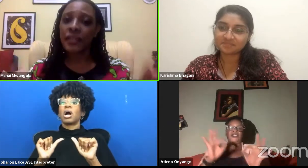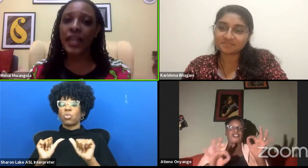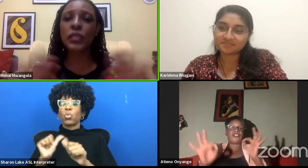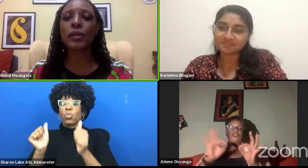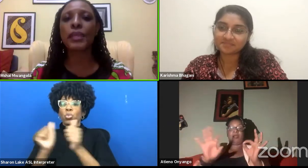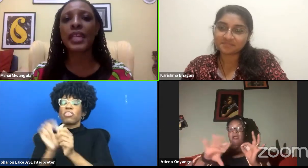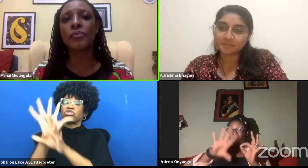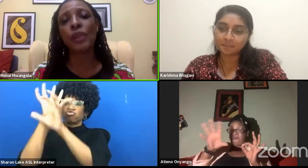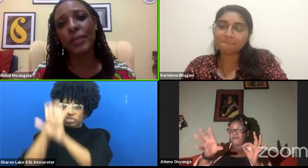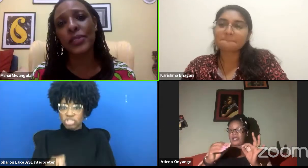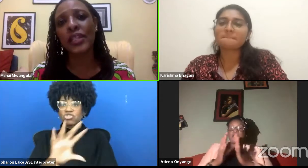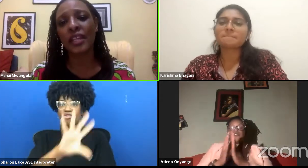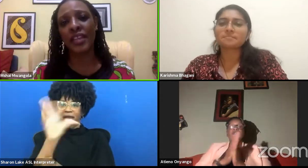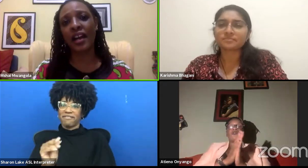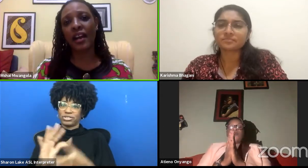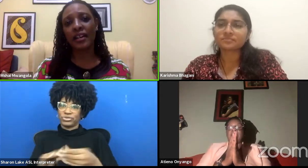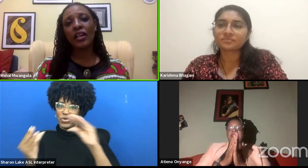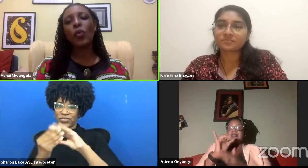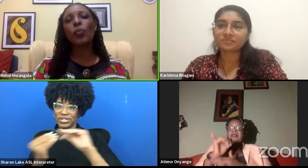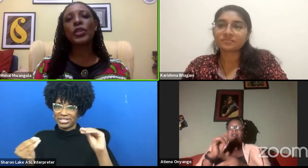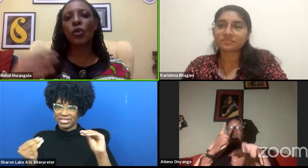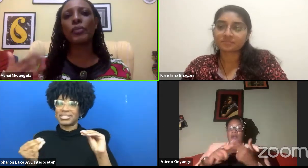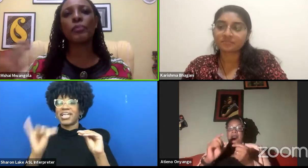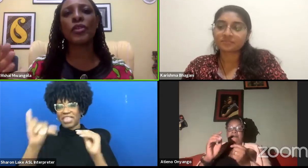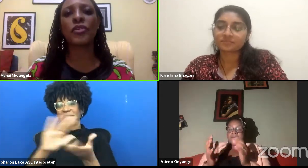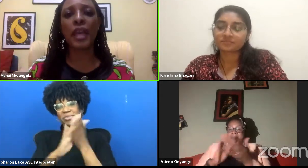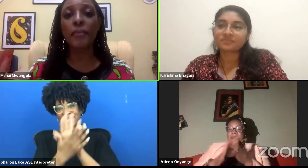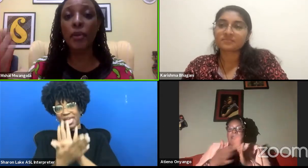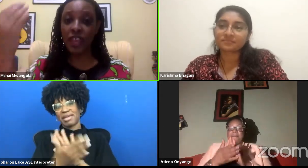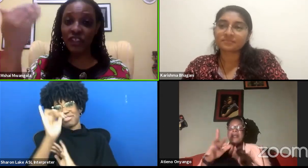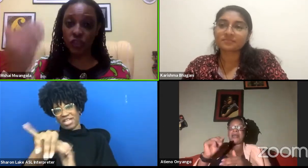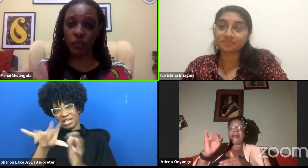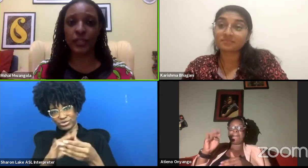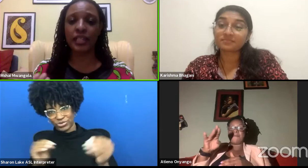And that's what became "Drumbeats on Kirinyaga" which Oby Obyerodhiambo then scripted